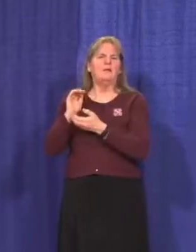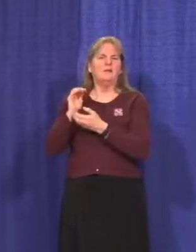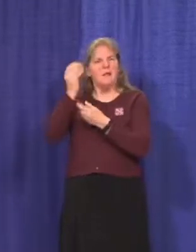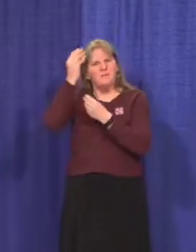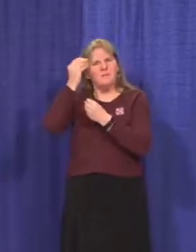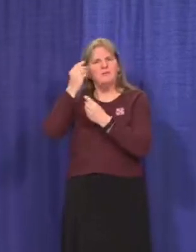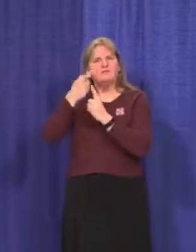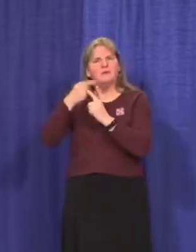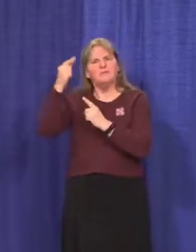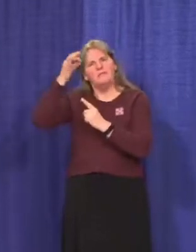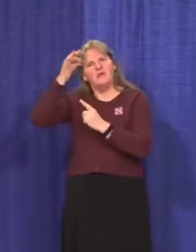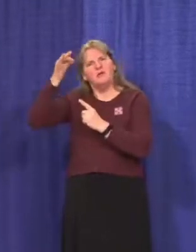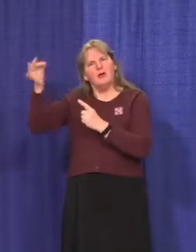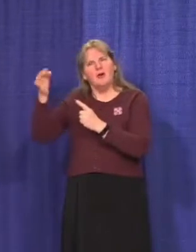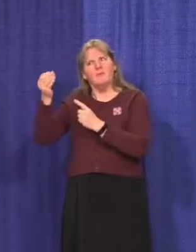And this time last week we are